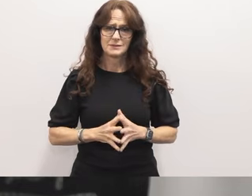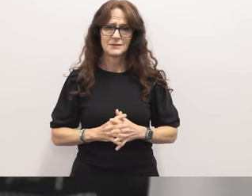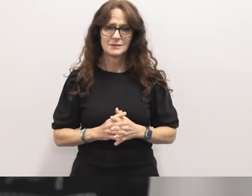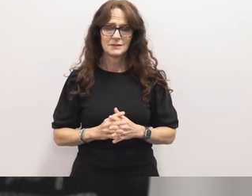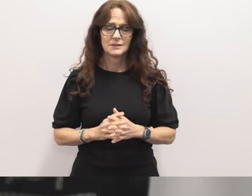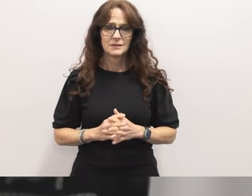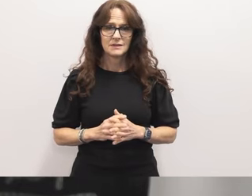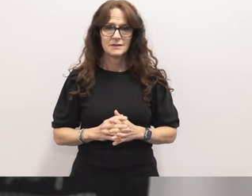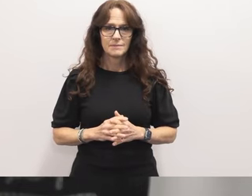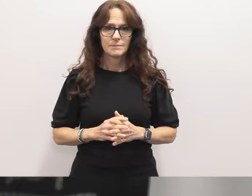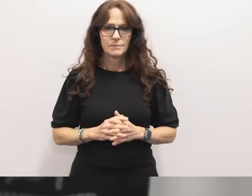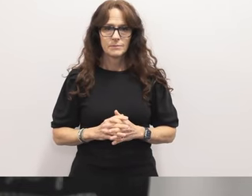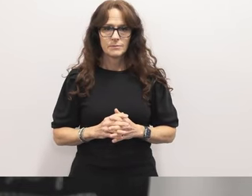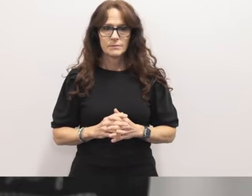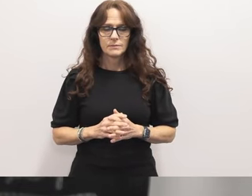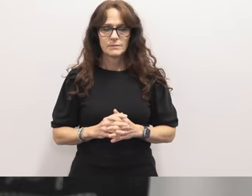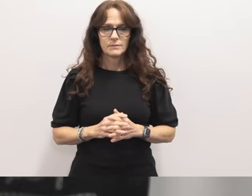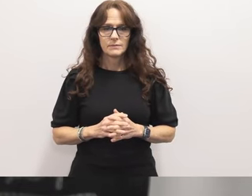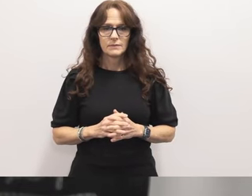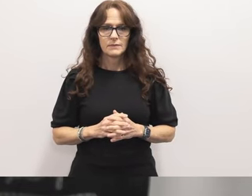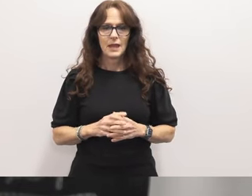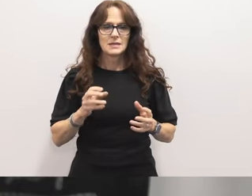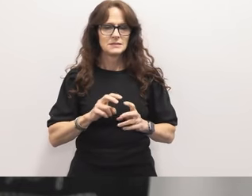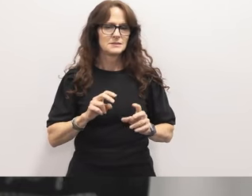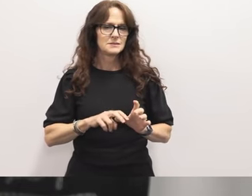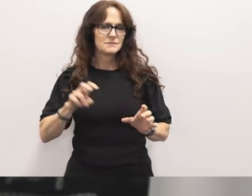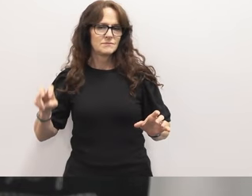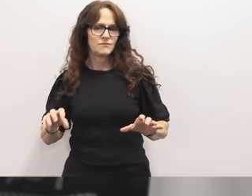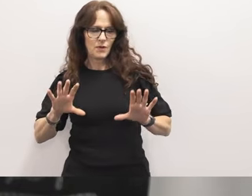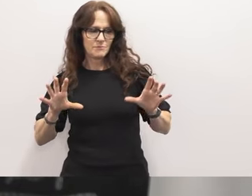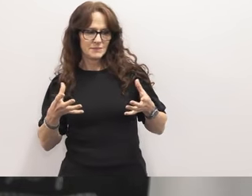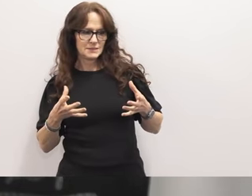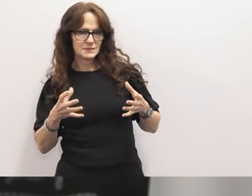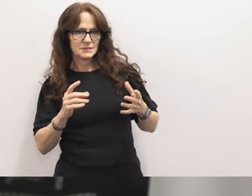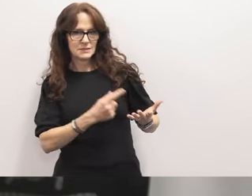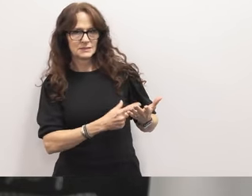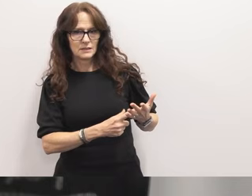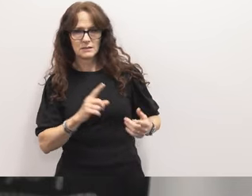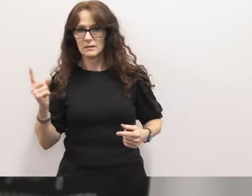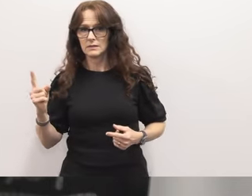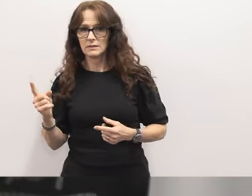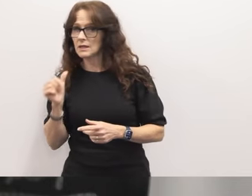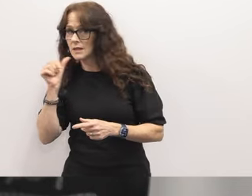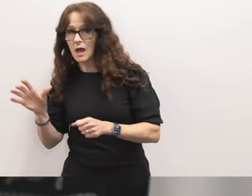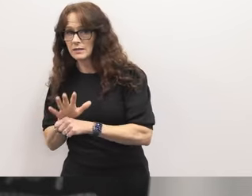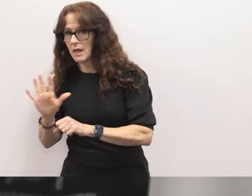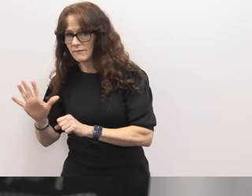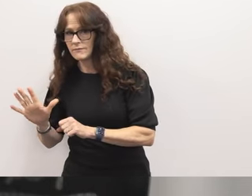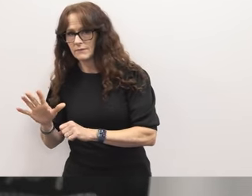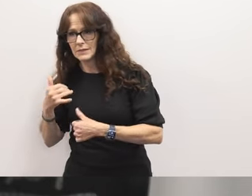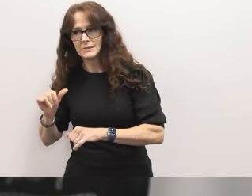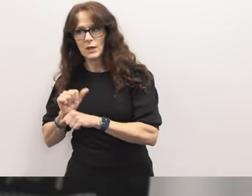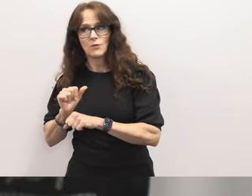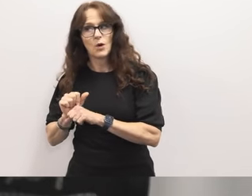And a point outside of this discussion that I think is really important, number one is that's not enough, we still have work to do.